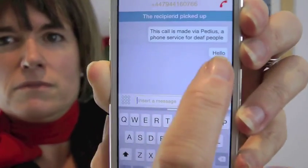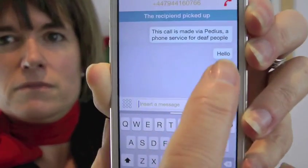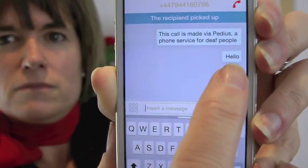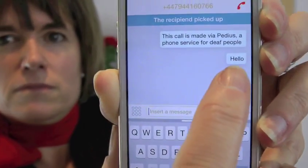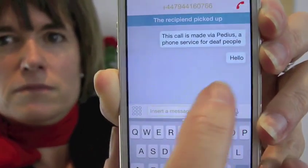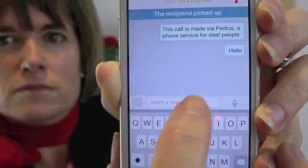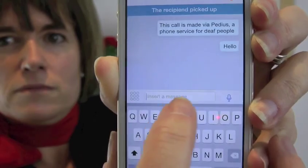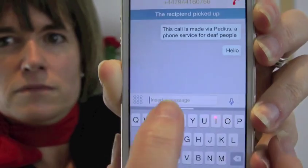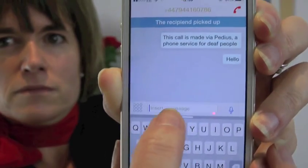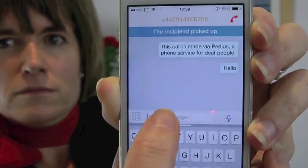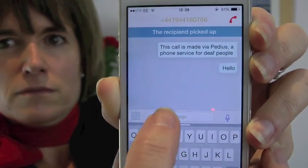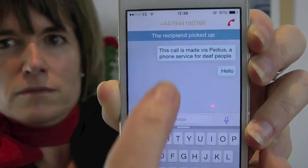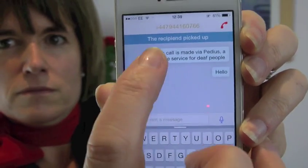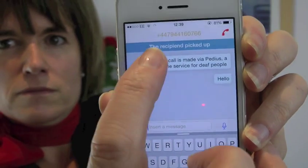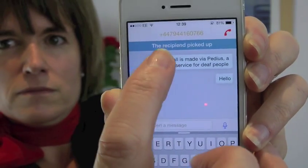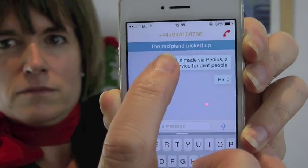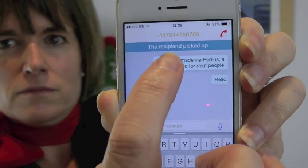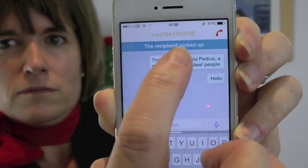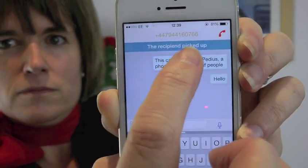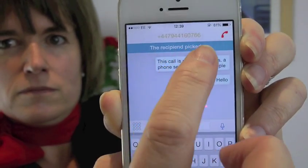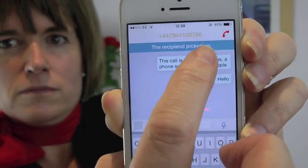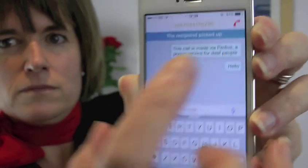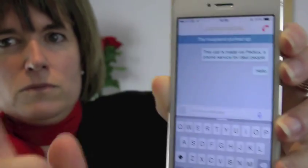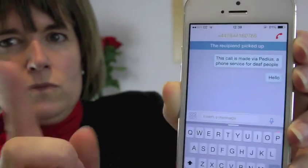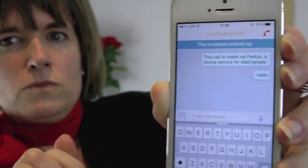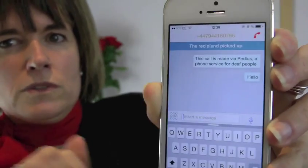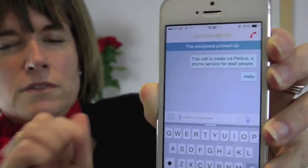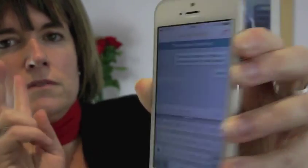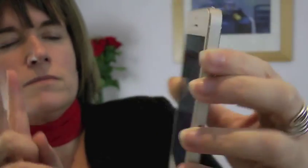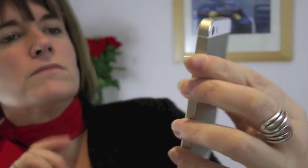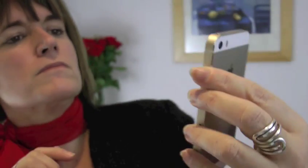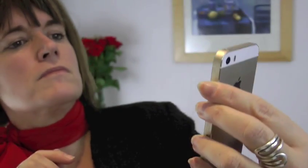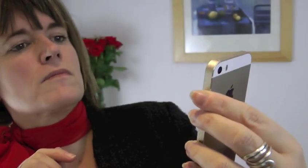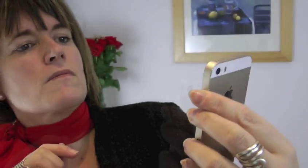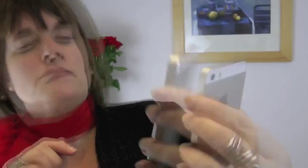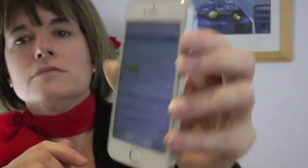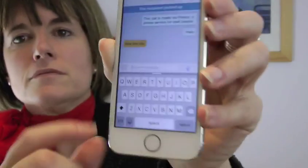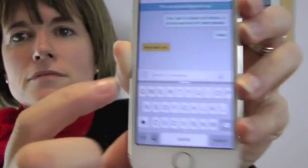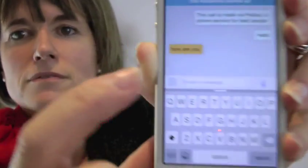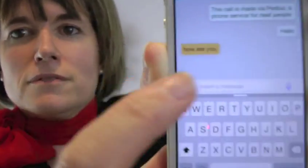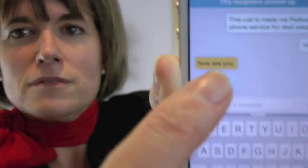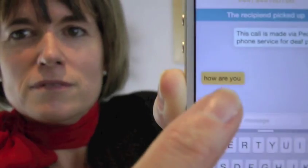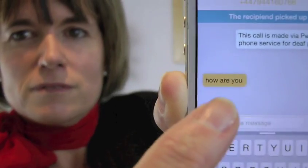I typed in 'Hello' waiting a mo.....